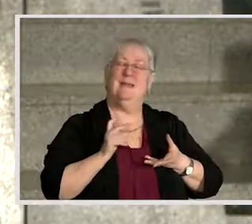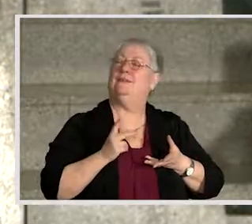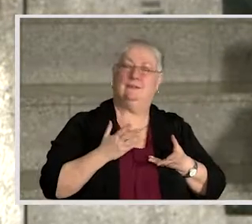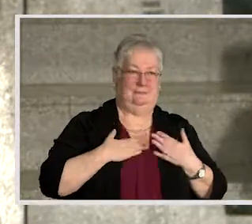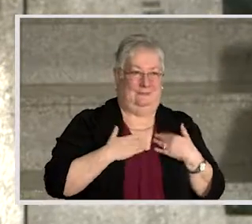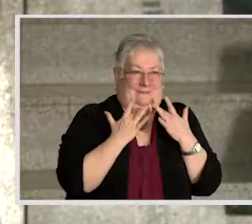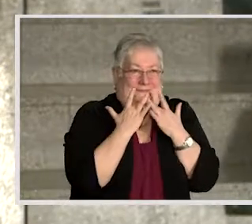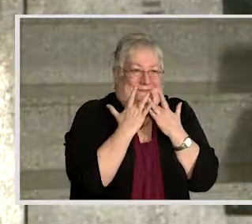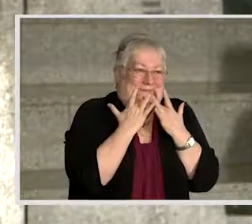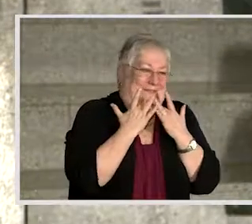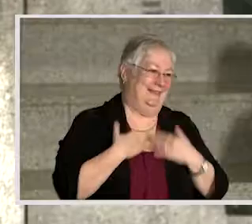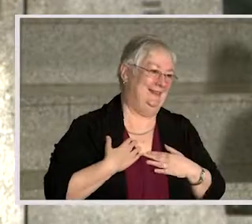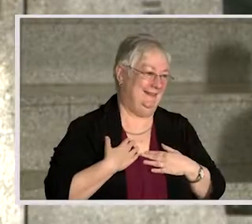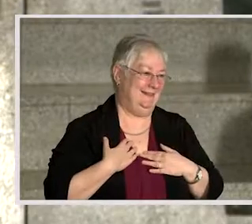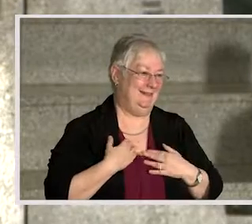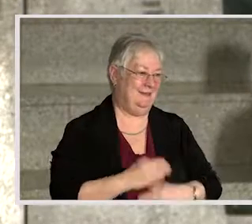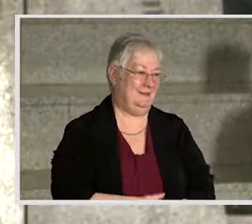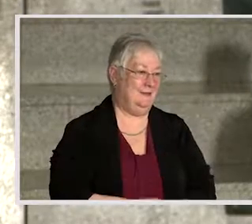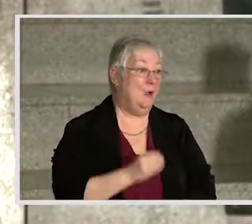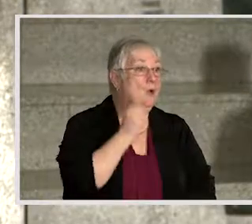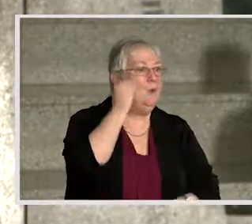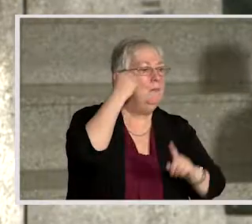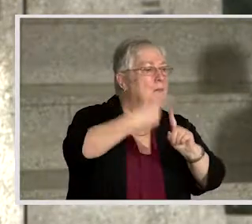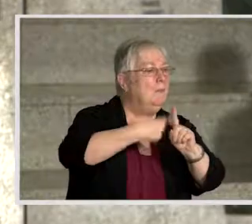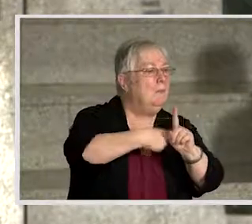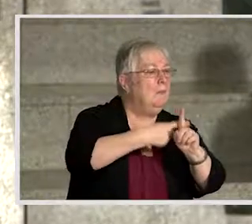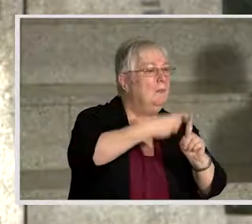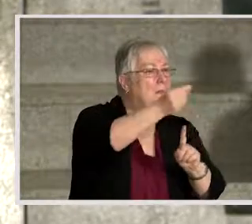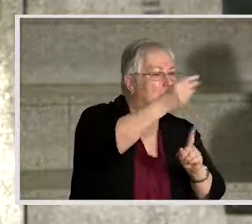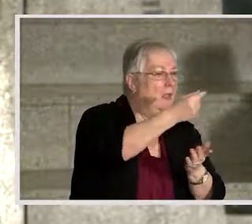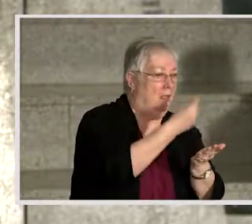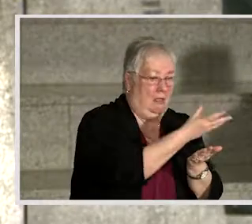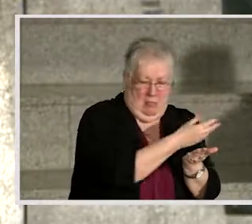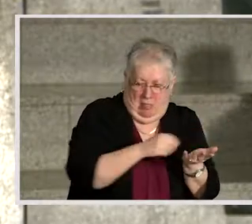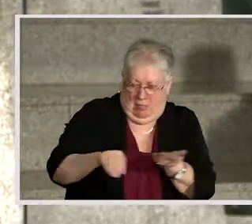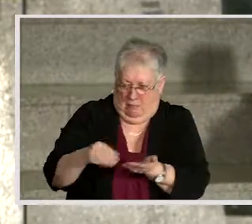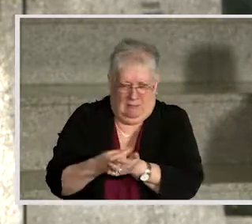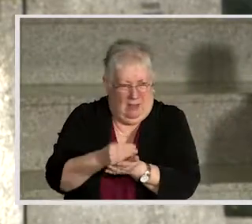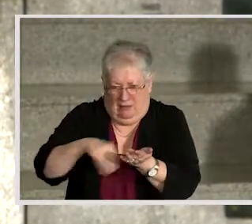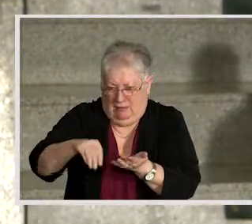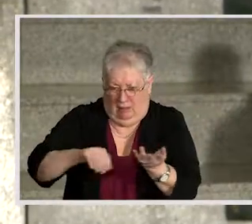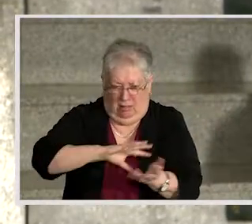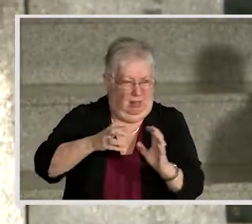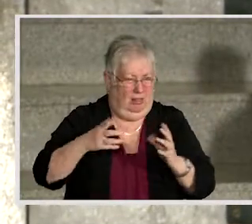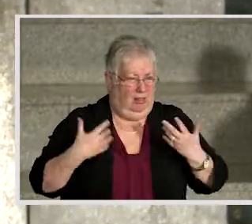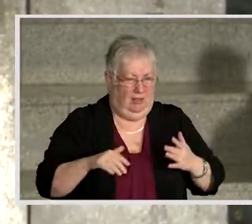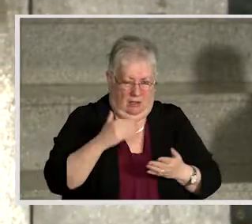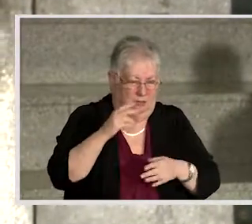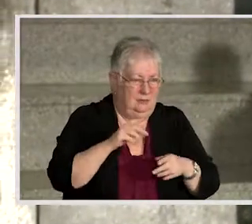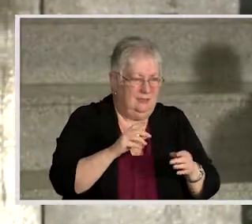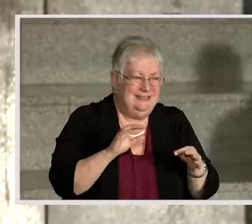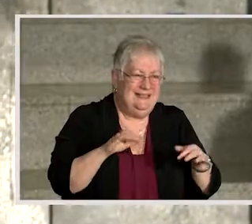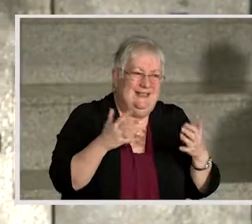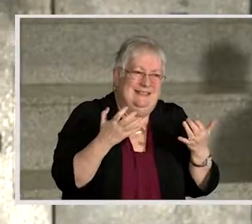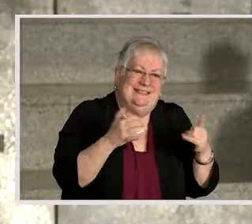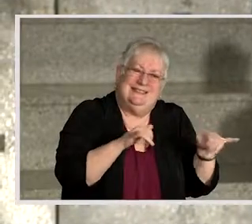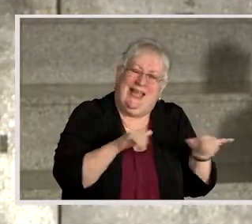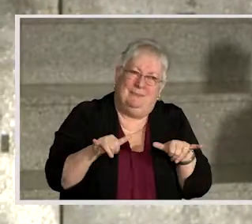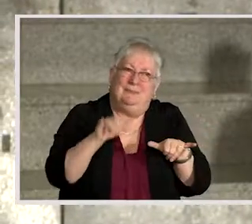CERTAIN AMOUNT OF MONEY HAVING TO GO OUT. AND THEN YOU THINK OF NEW THINGS THAT YOU WANT TO DO FOR YOUR FAMILY, RIGHT? MAYBE LAST YEAR YOU WENT TO THE